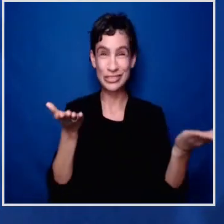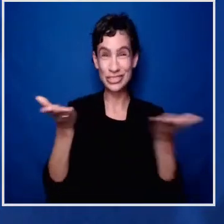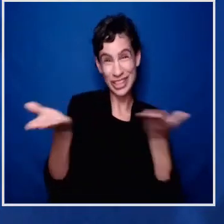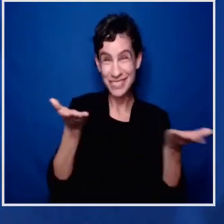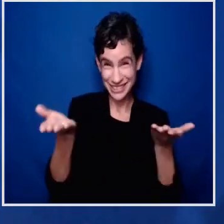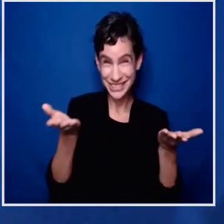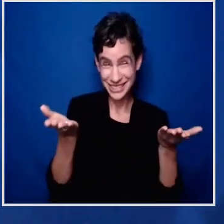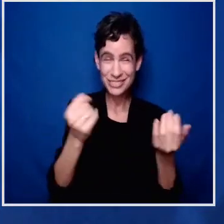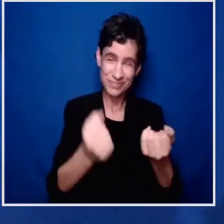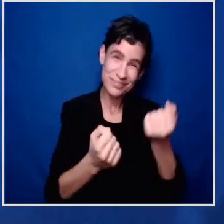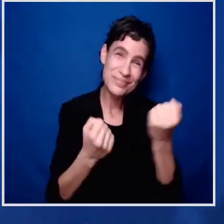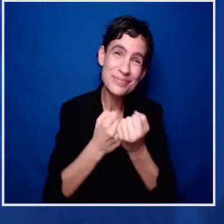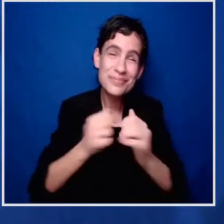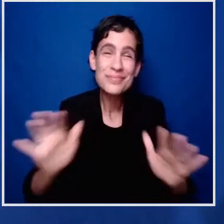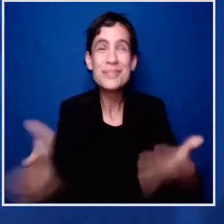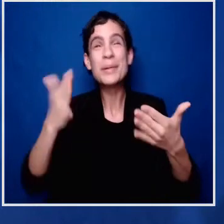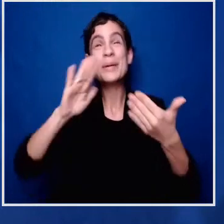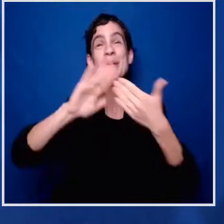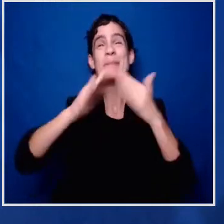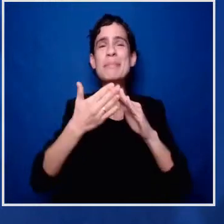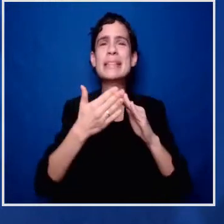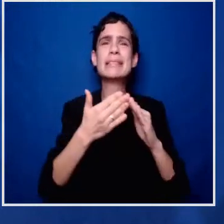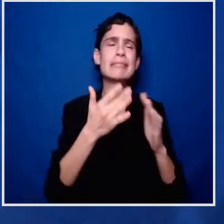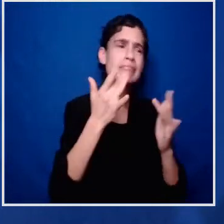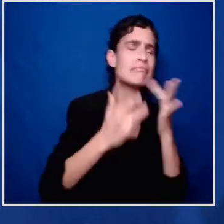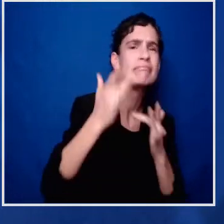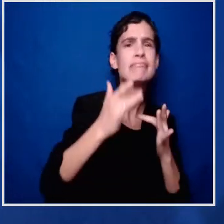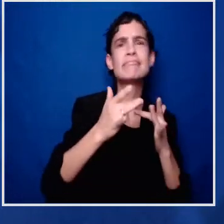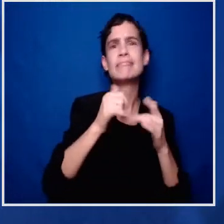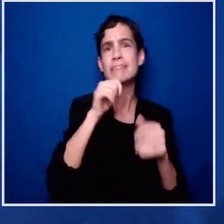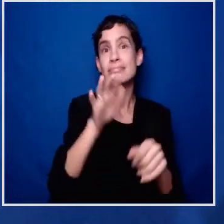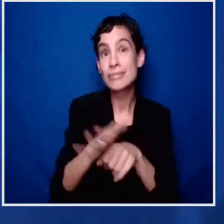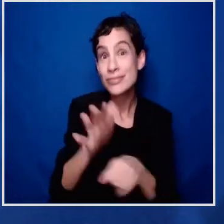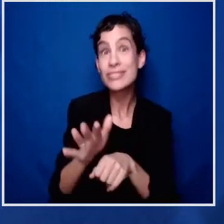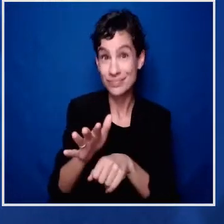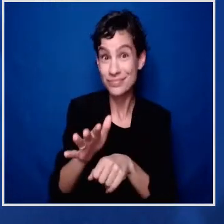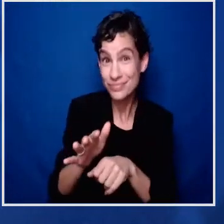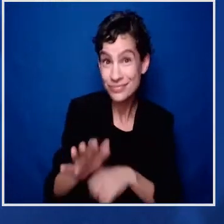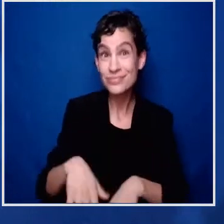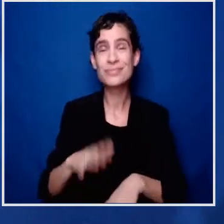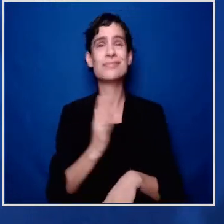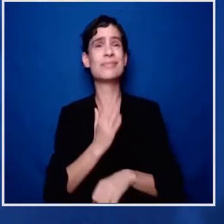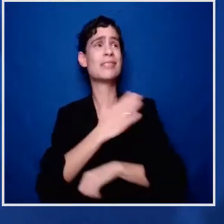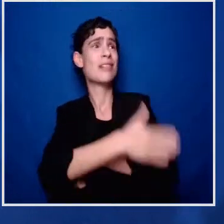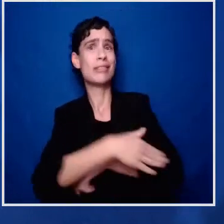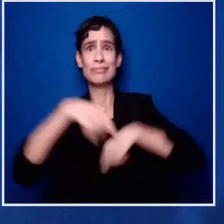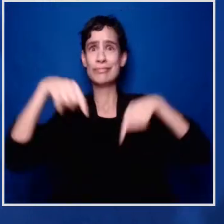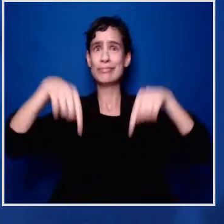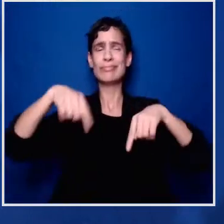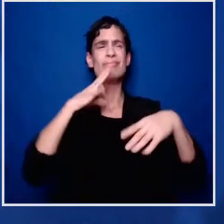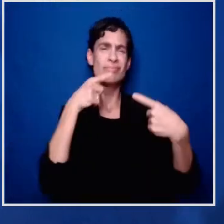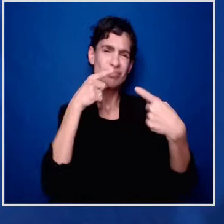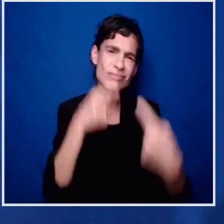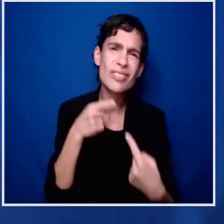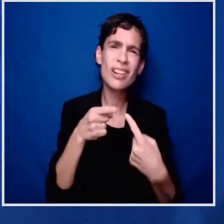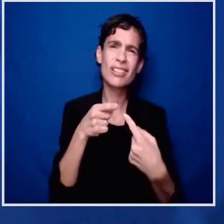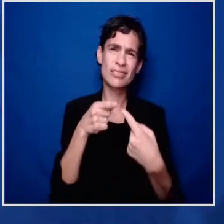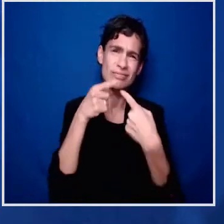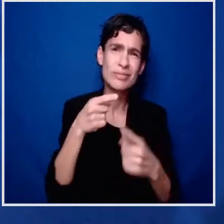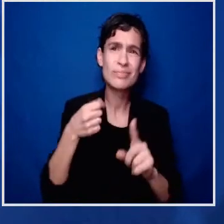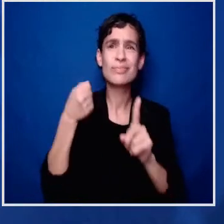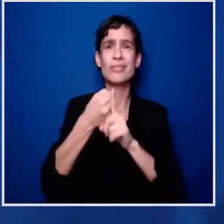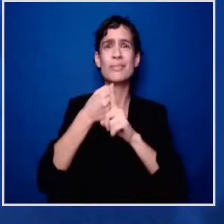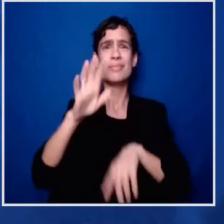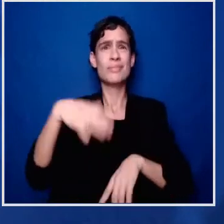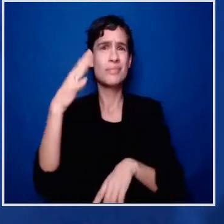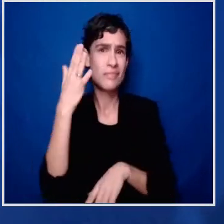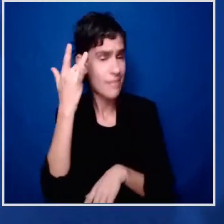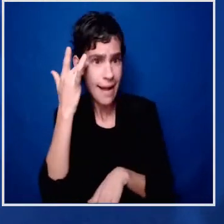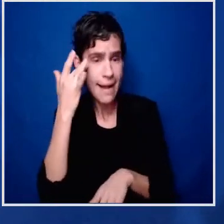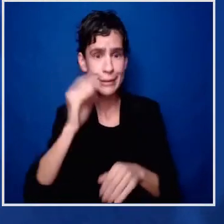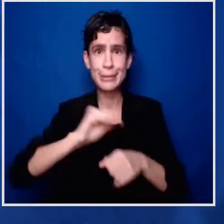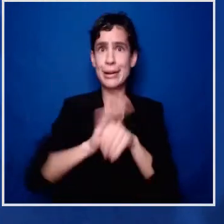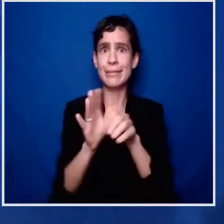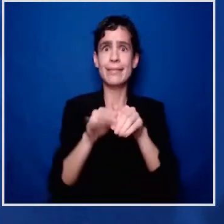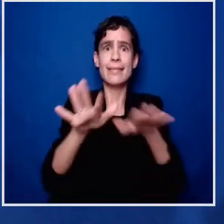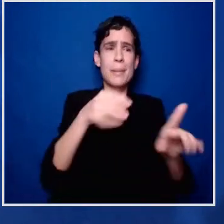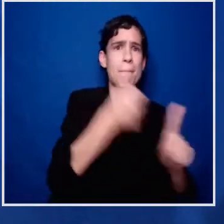LIKE YOU , UNITE IN SERVICE